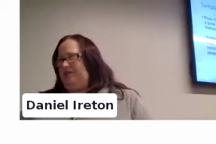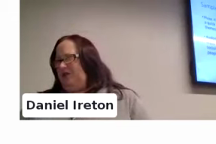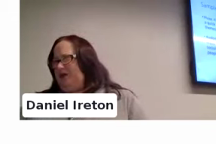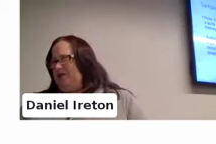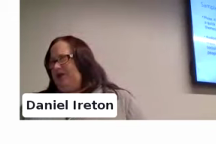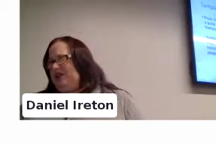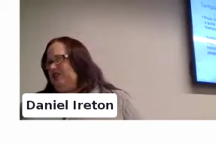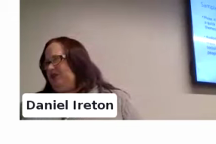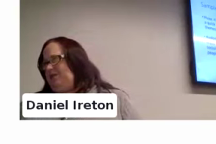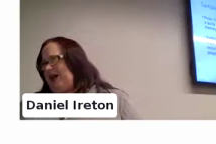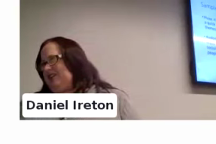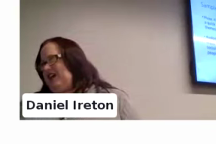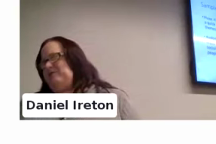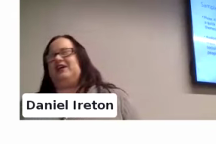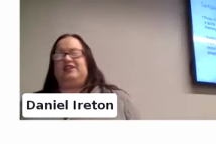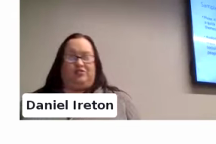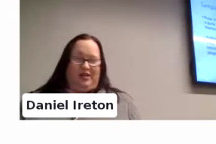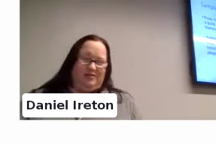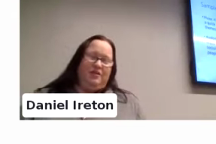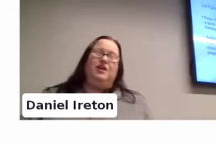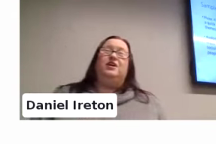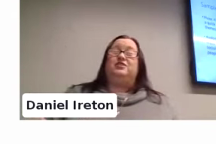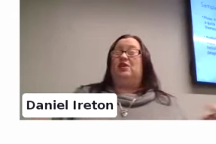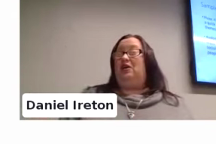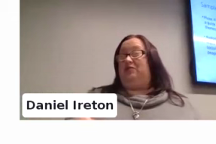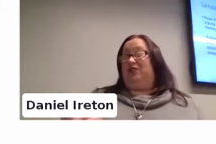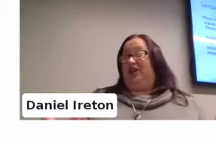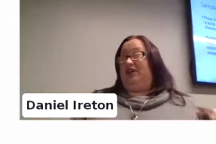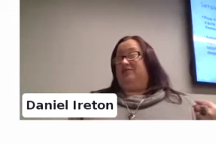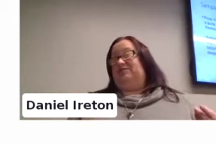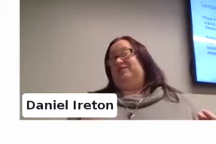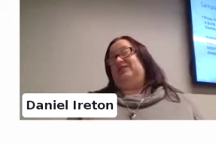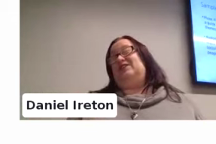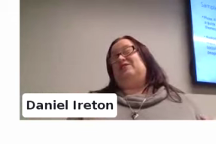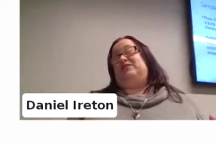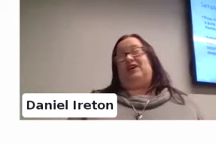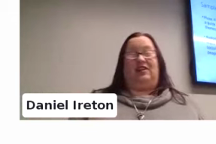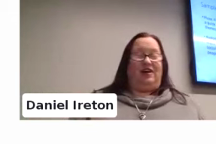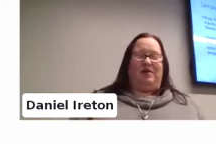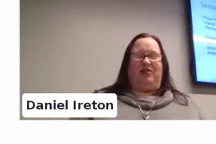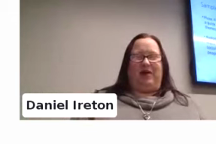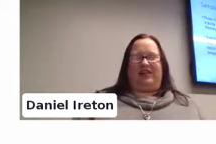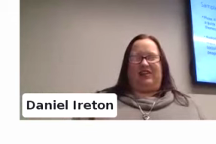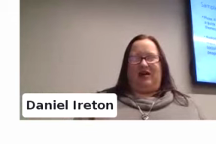If you enjoy gossip, speculation, and smack talking, enjoy a round of this social deduction game.